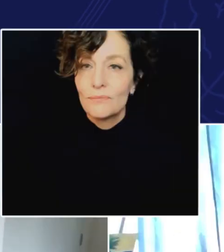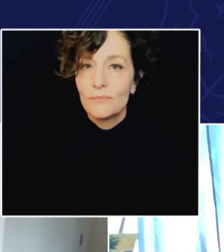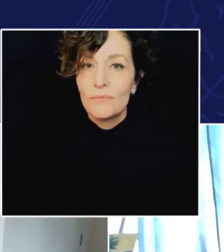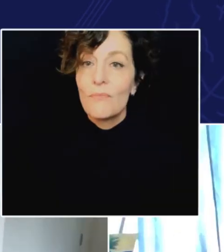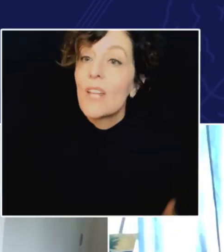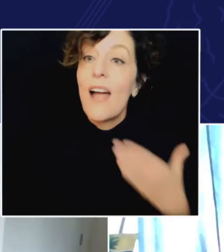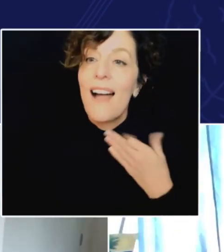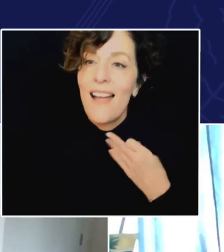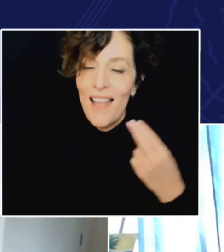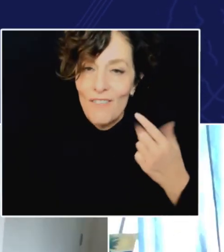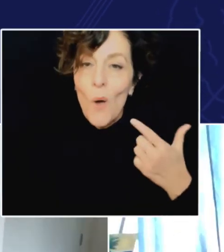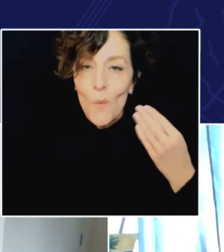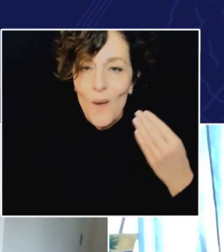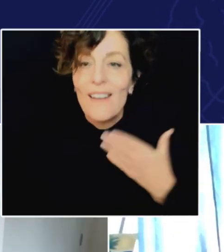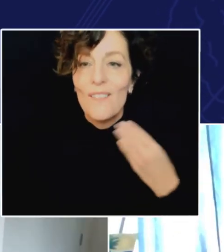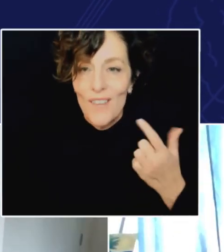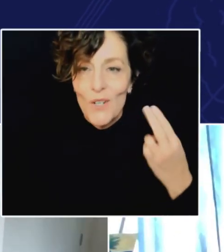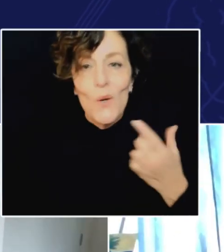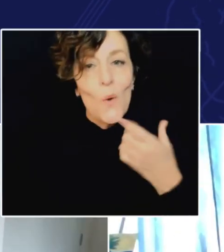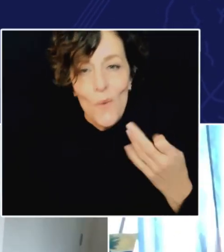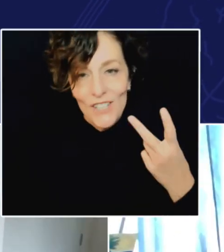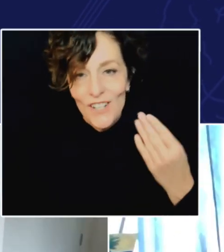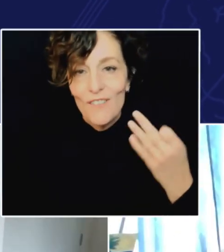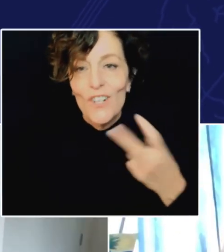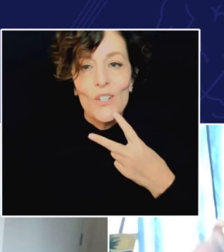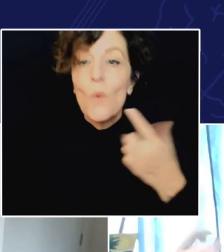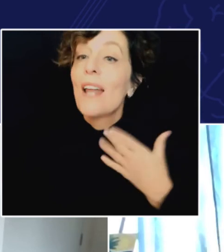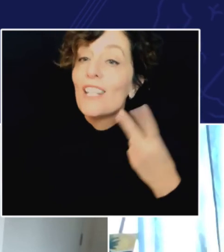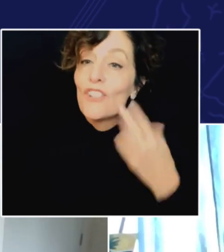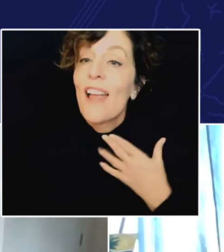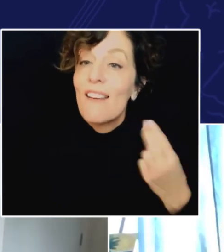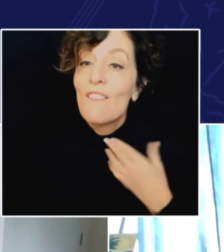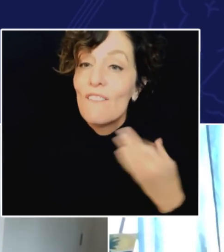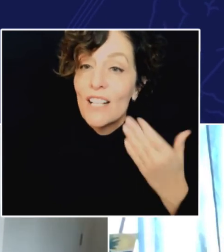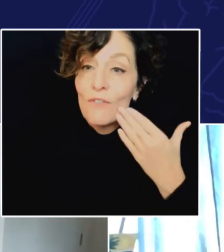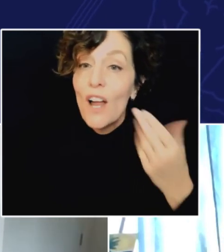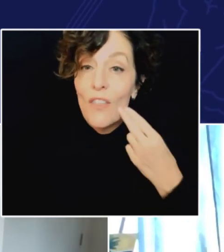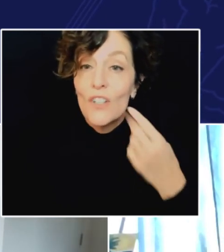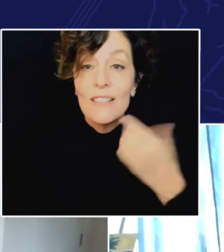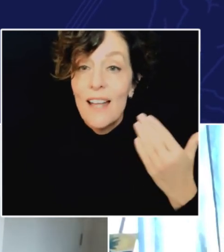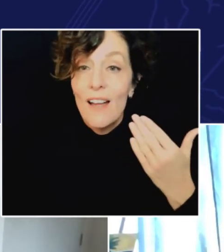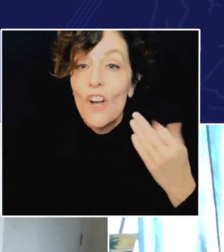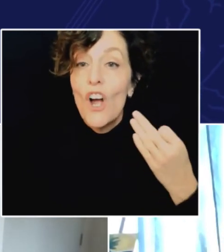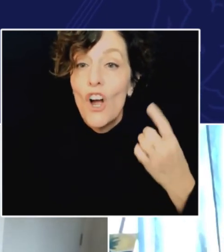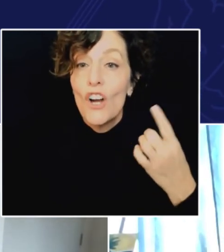[HAYLIE]: I have one final question for you. [HAYLIE]: What is your advice for other Deaf and Hard of Hearing kids?